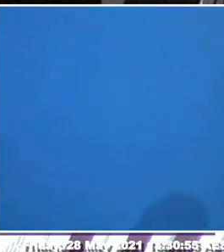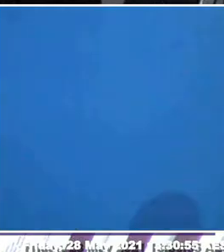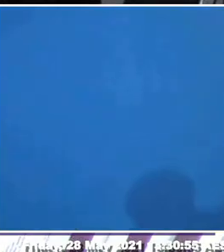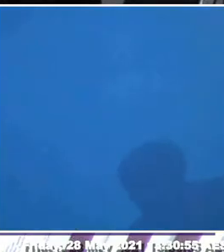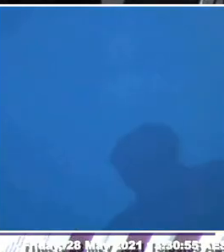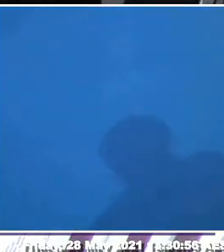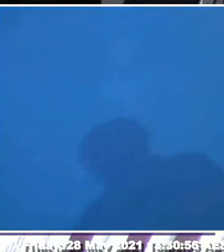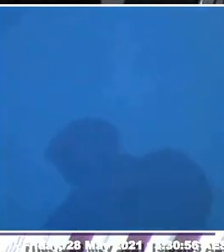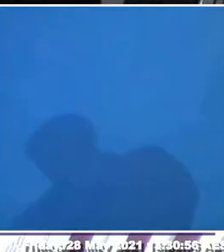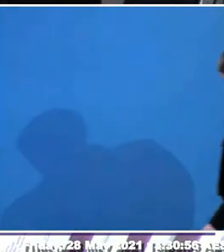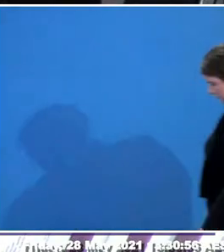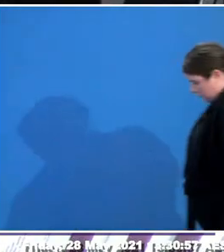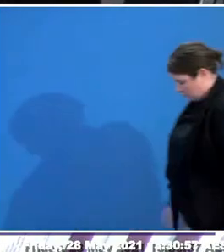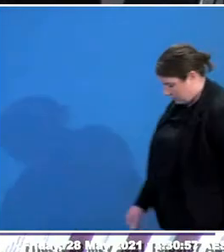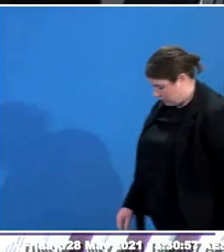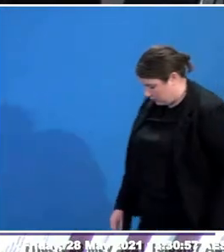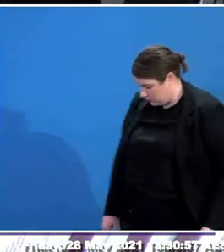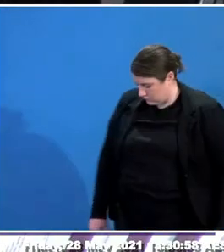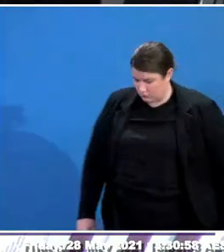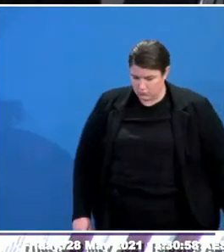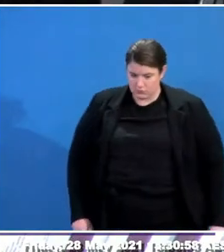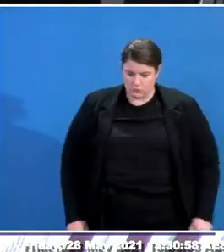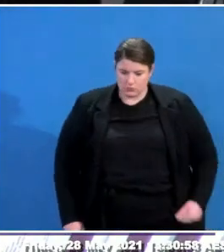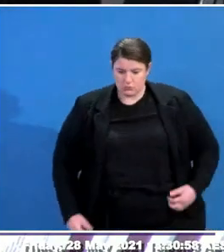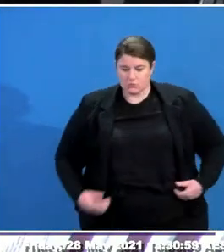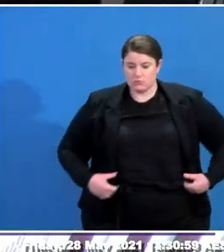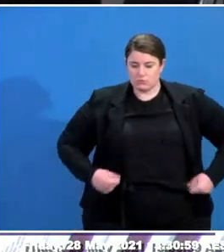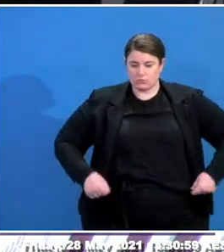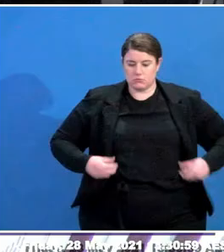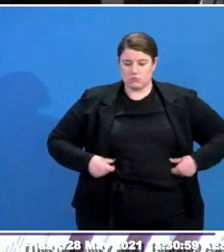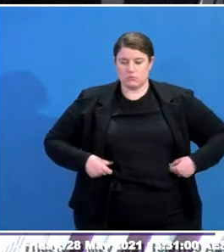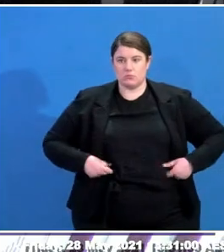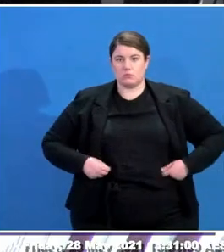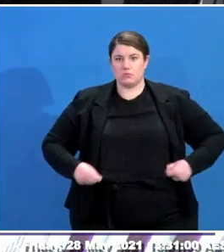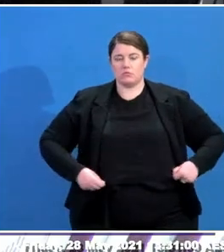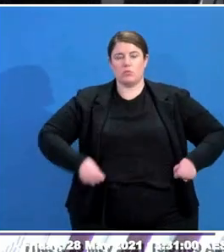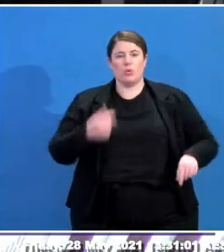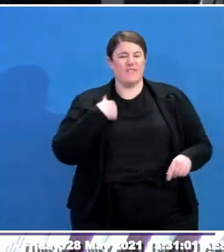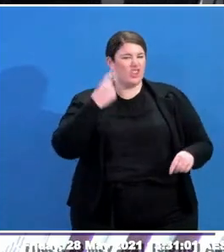difficulties with multiple providers in the one accommodation space.